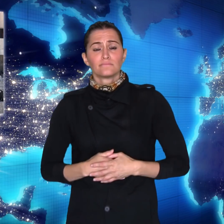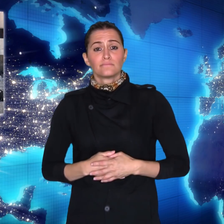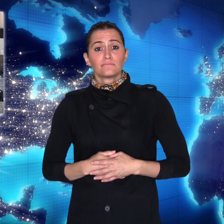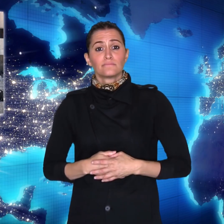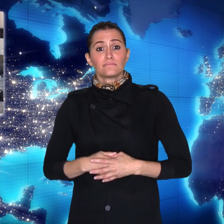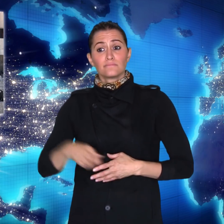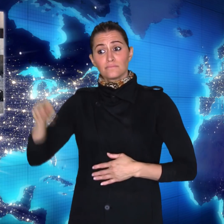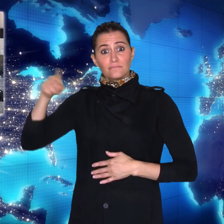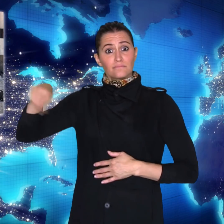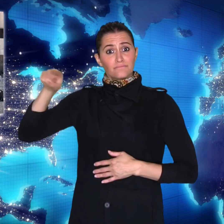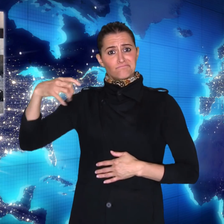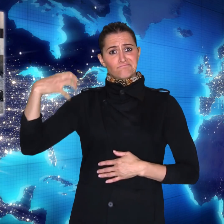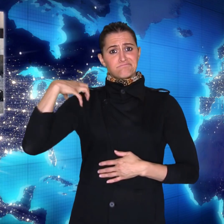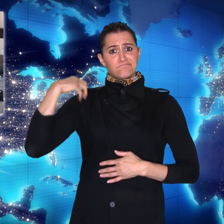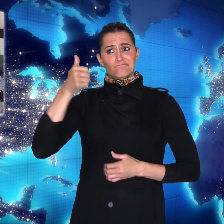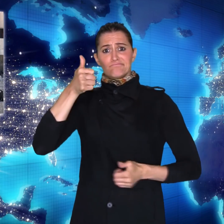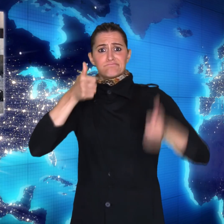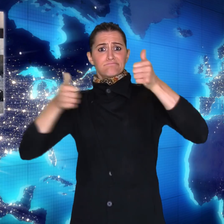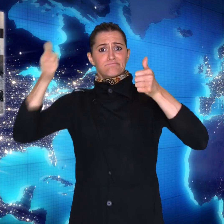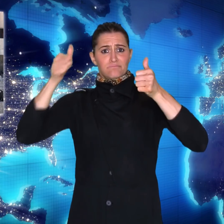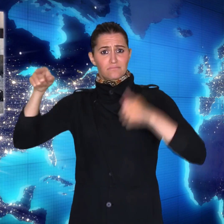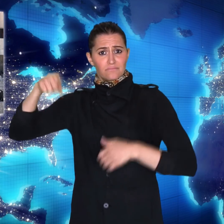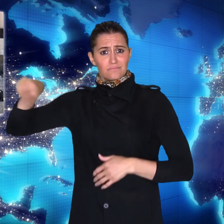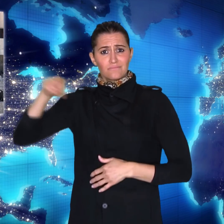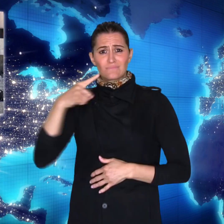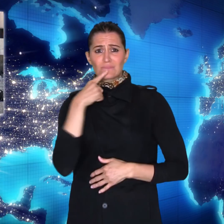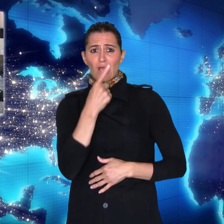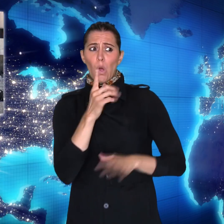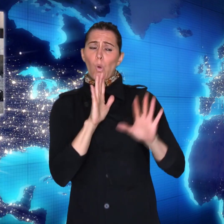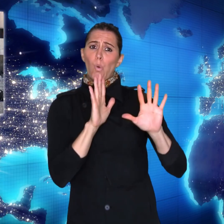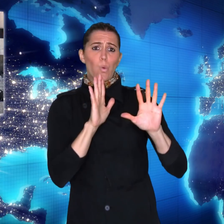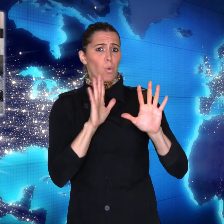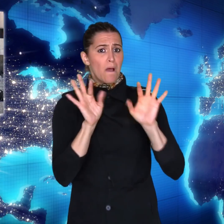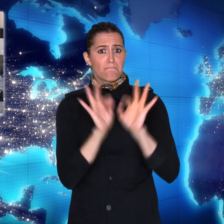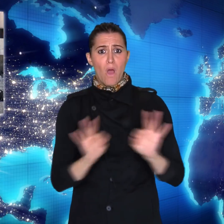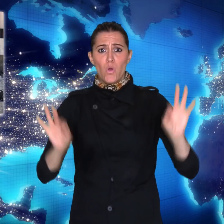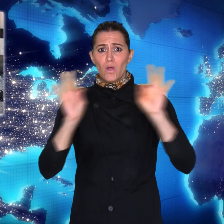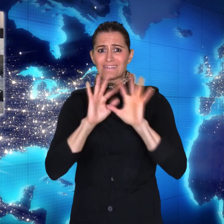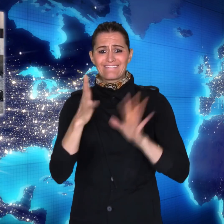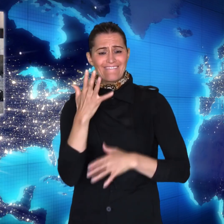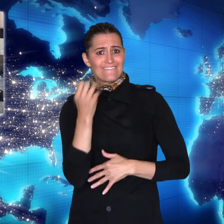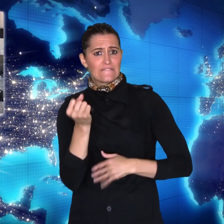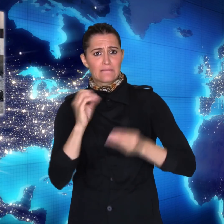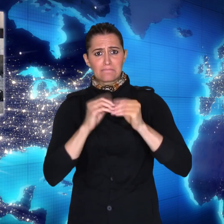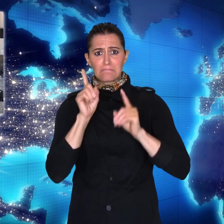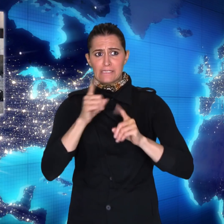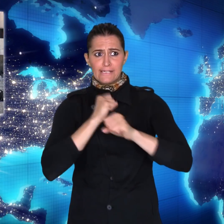and needed approval from the United